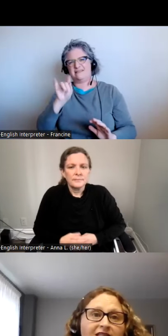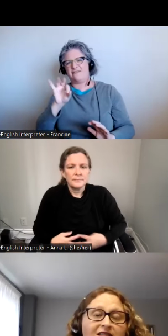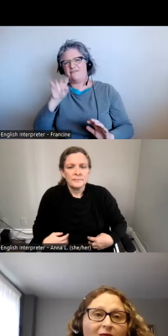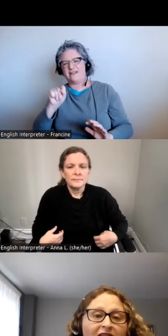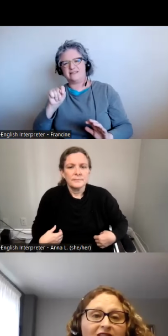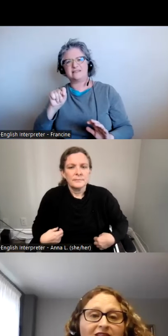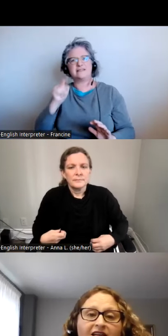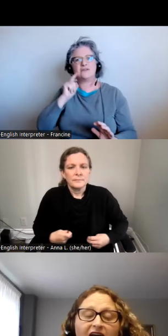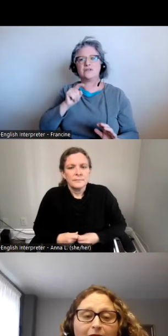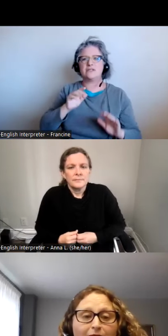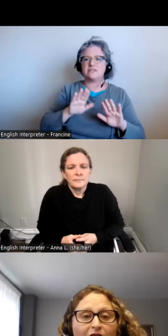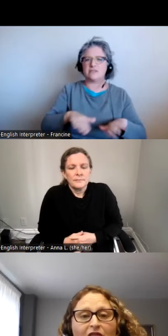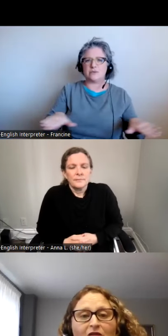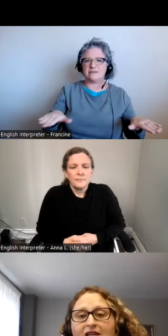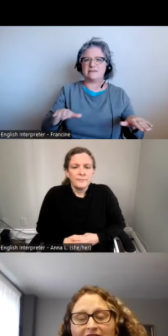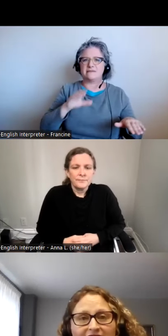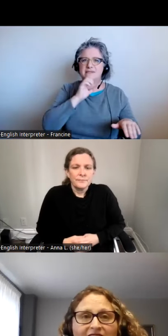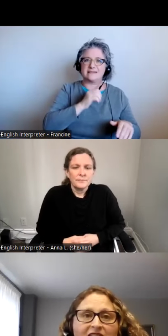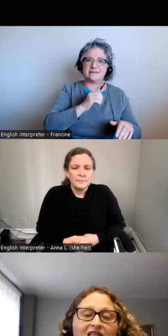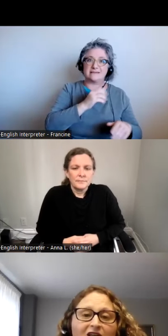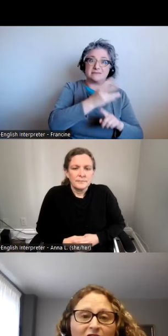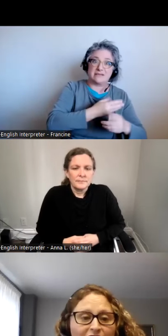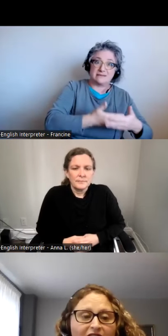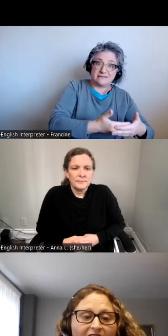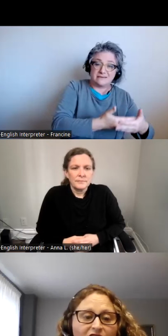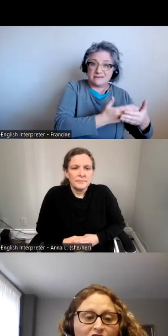Let's review the side effects of